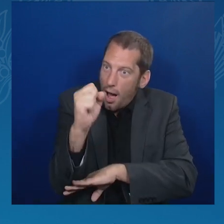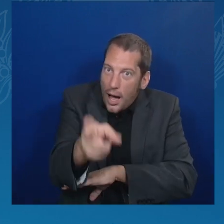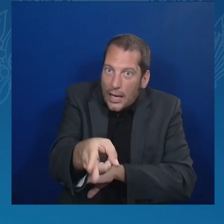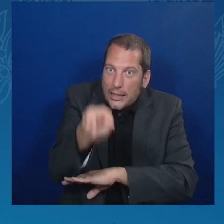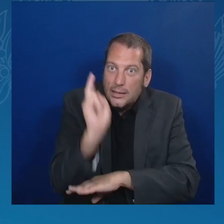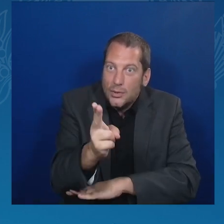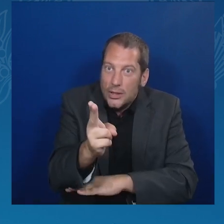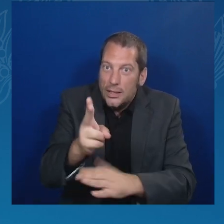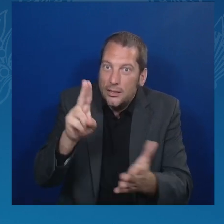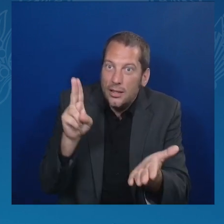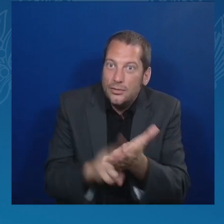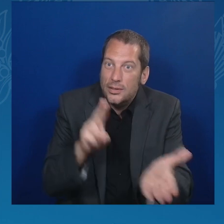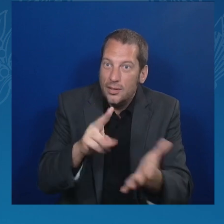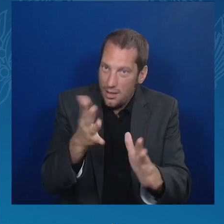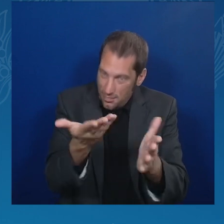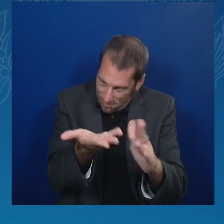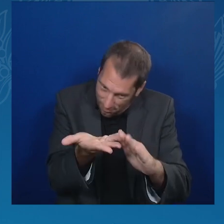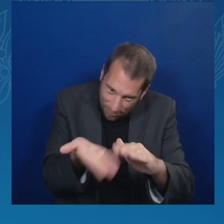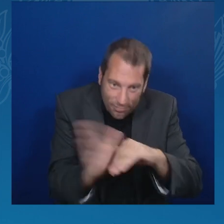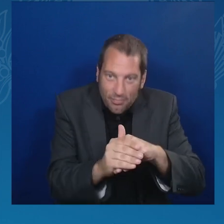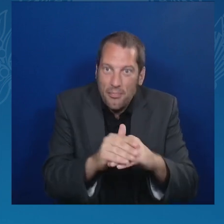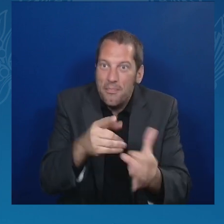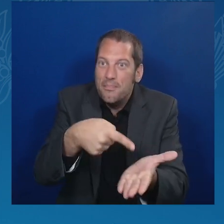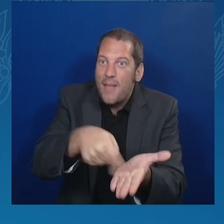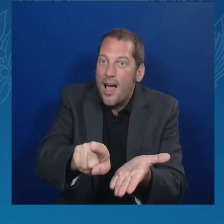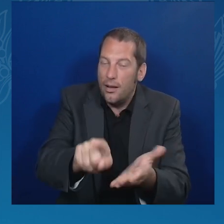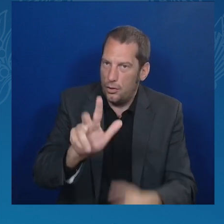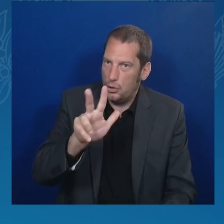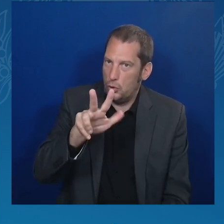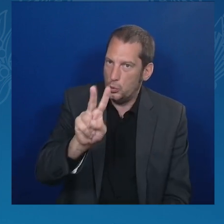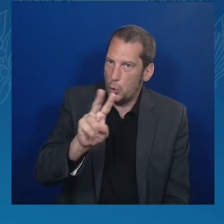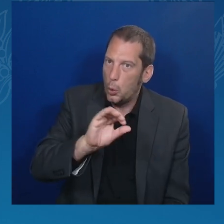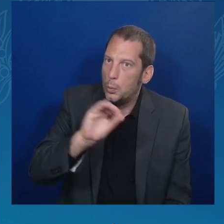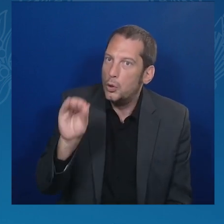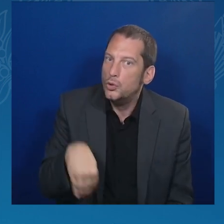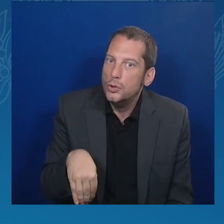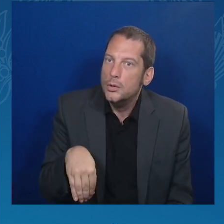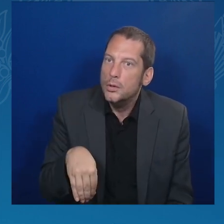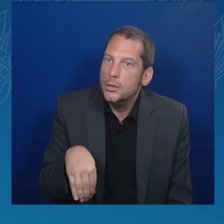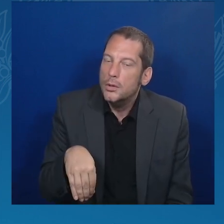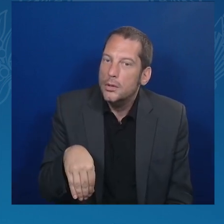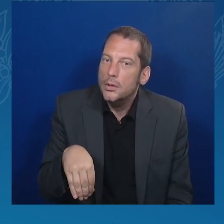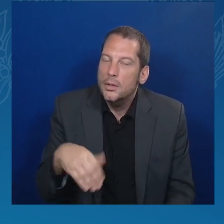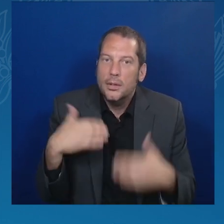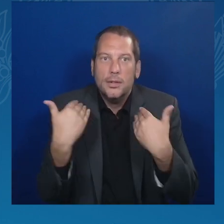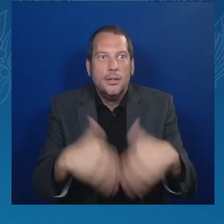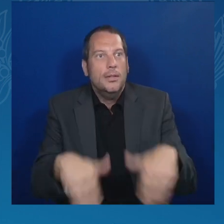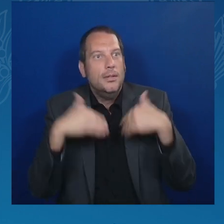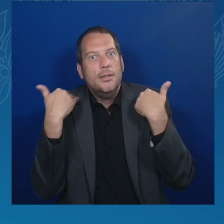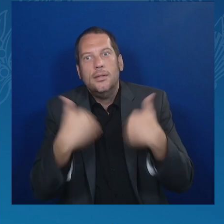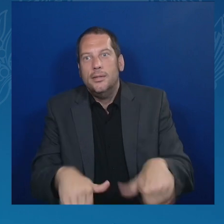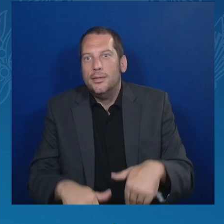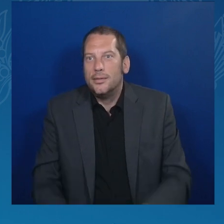Extraordinary. Extraordinary.